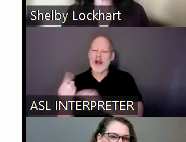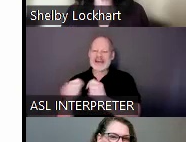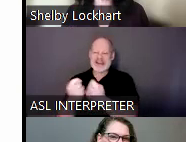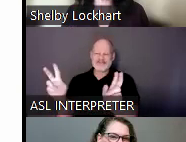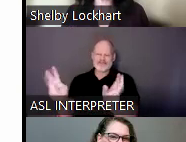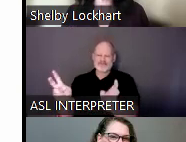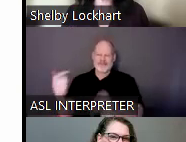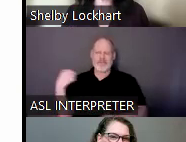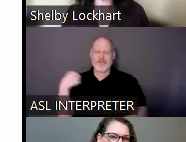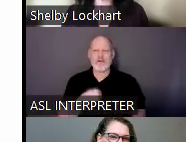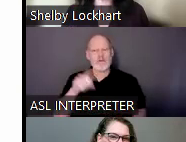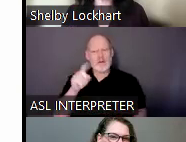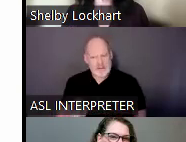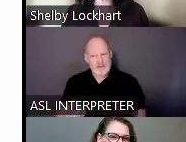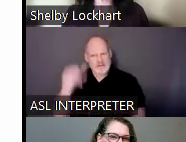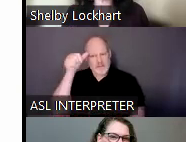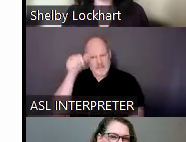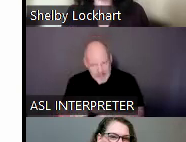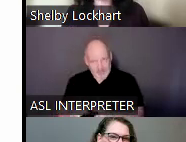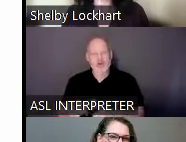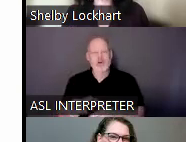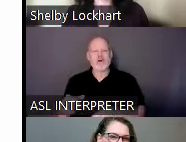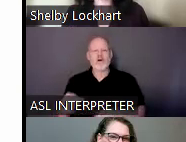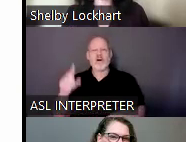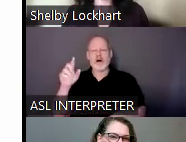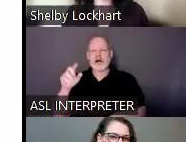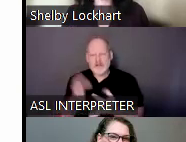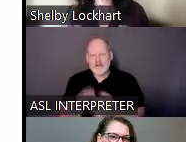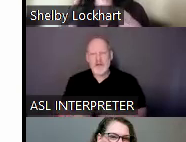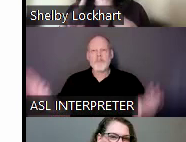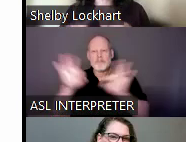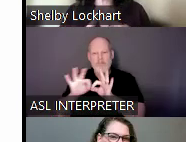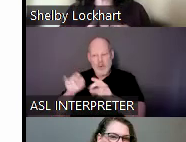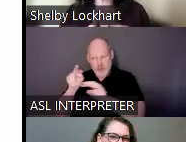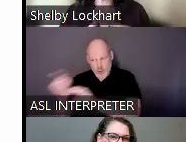cycle of inquiry that helps us stop and ask those questions. Are we getting the